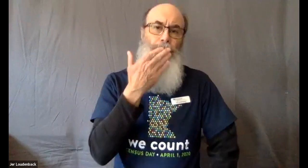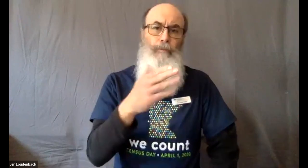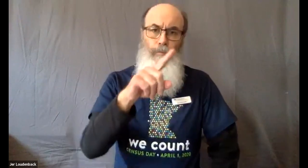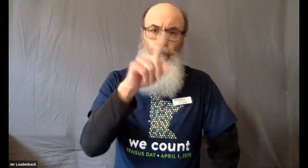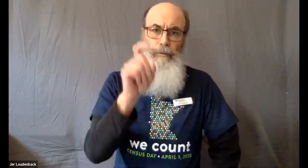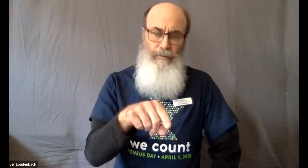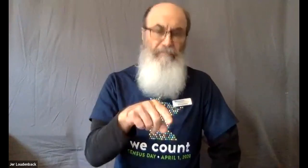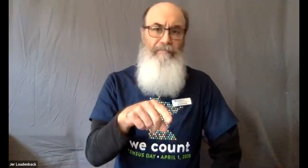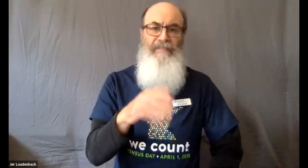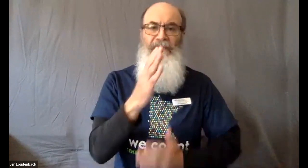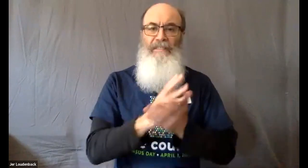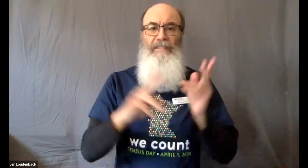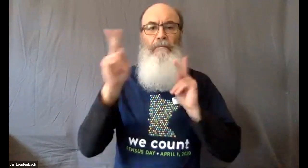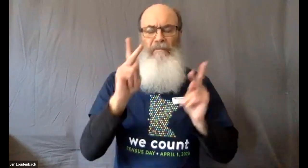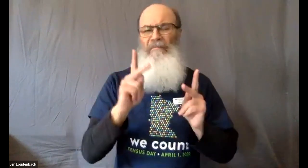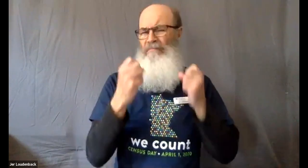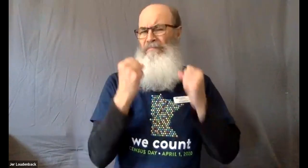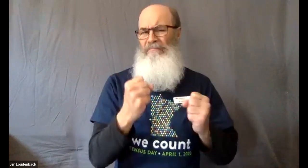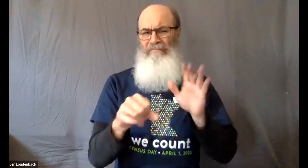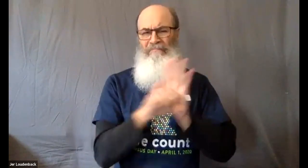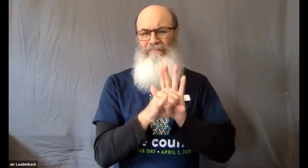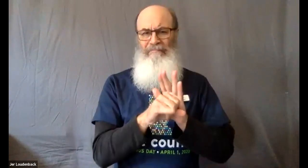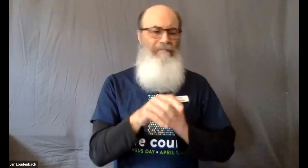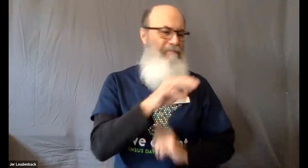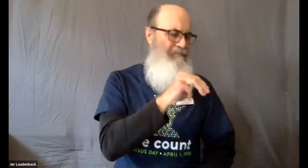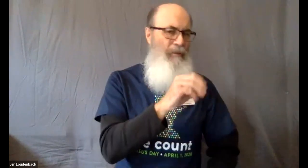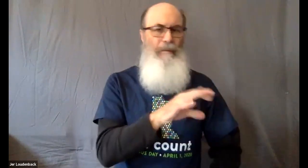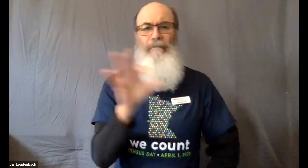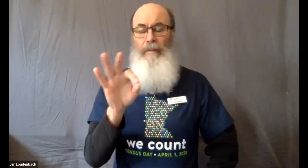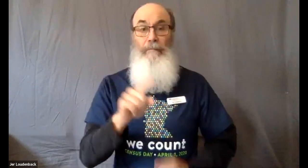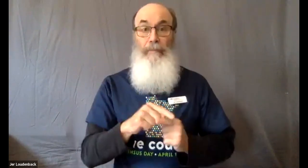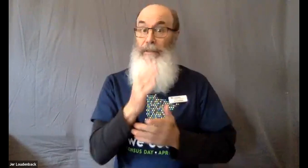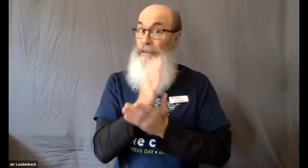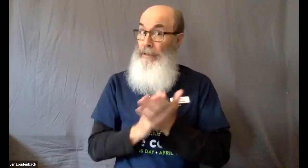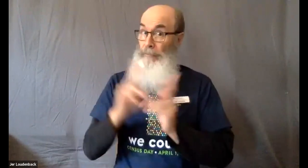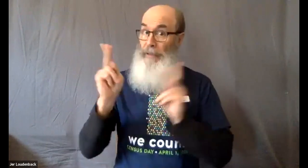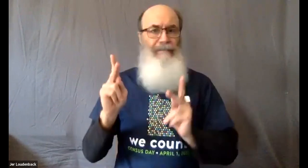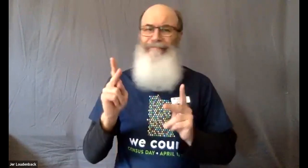If I don't identify as male or female, what do I do?